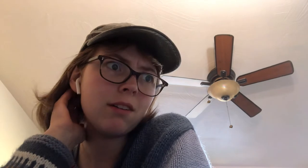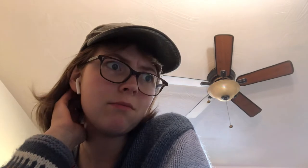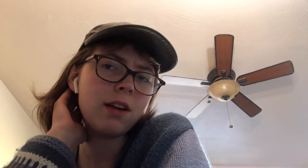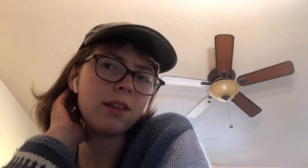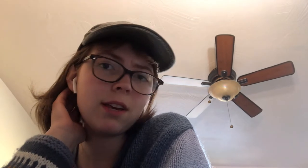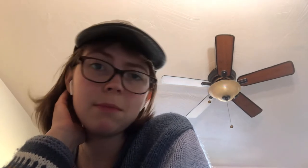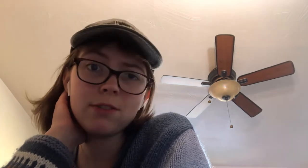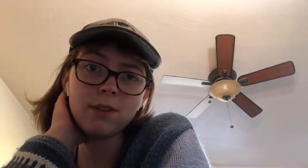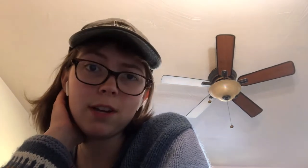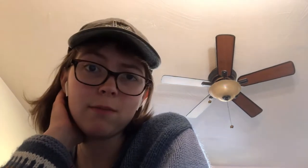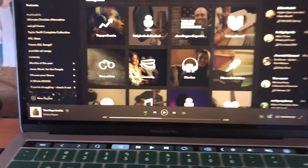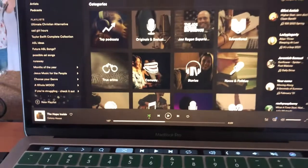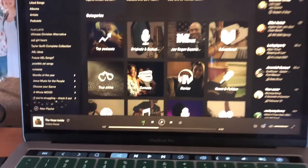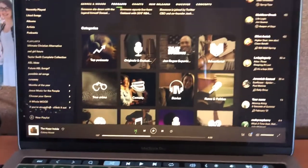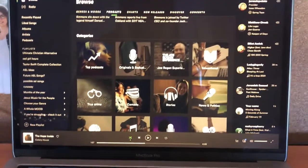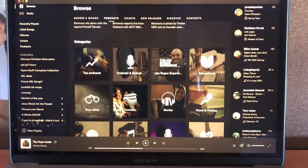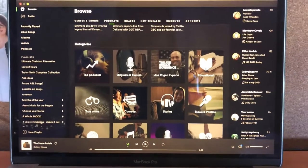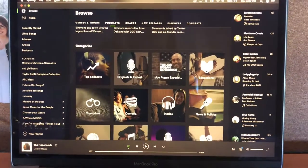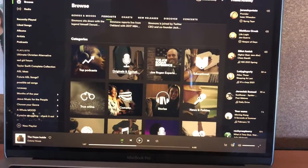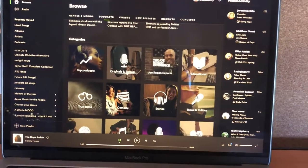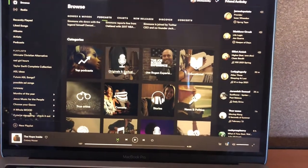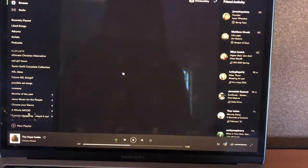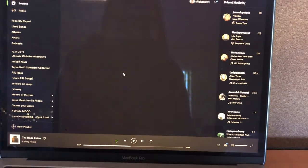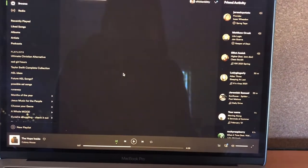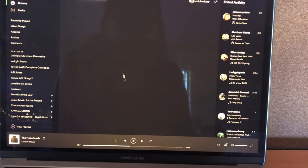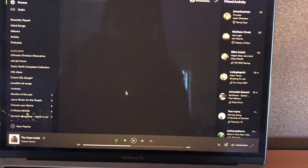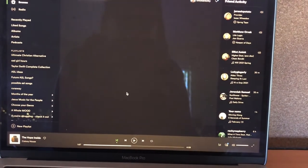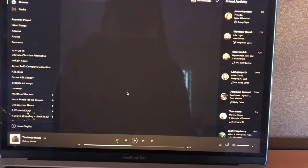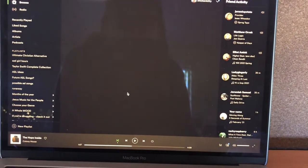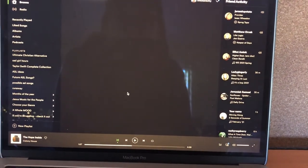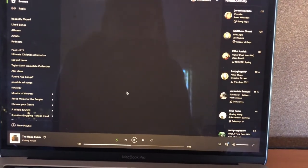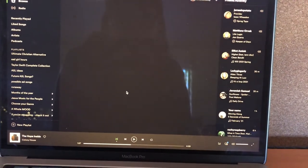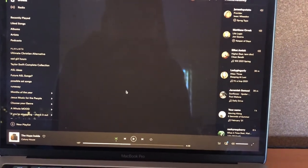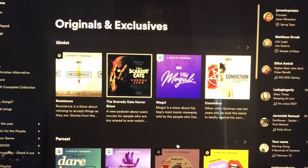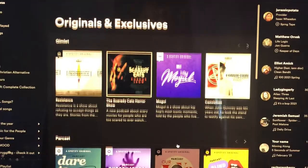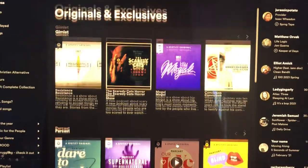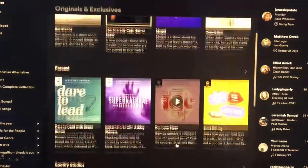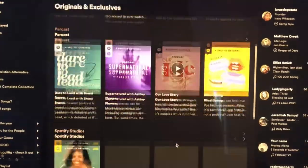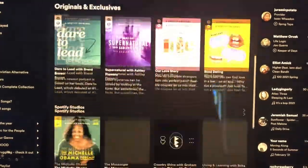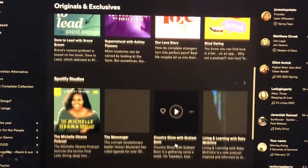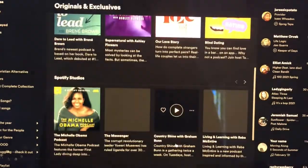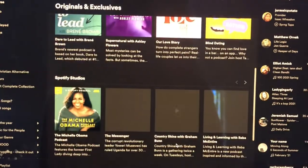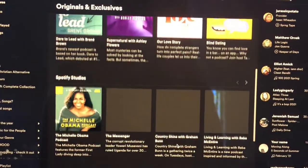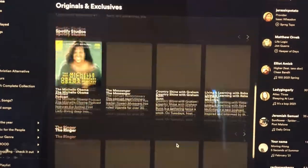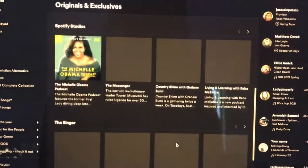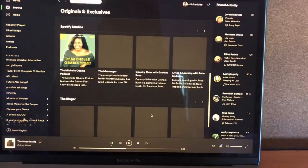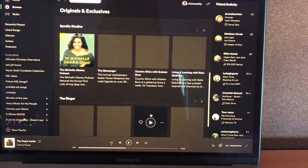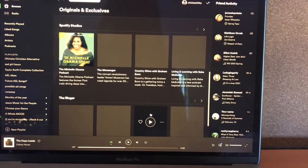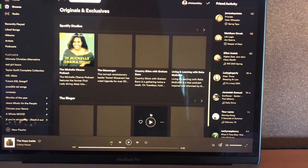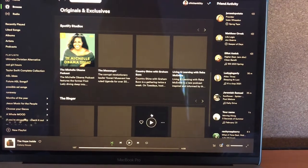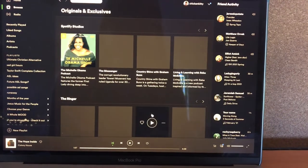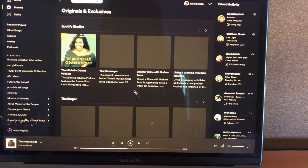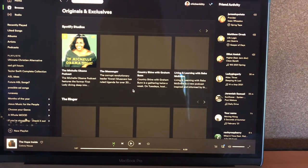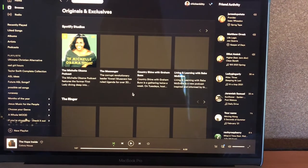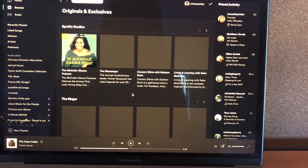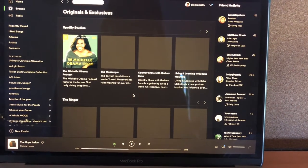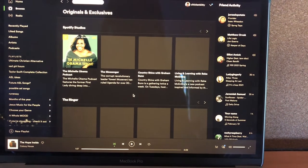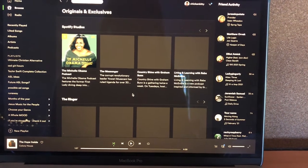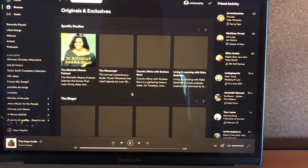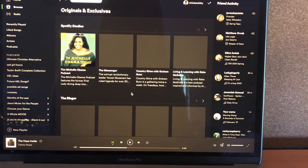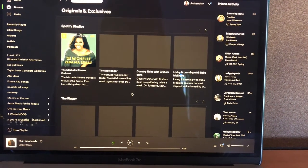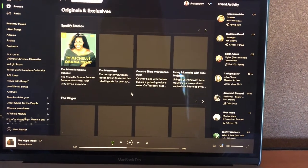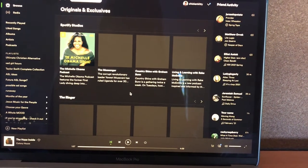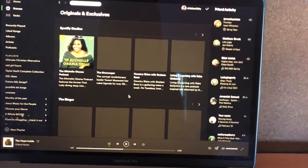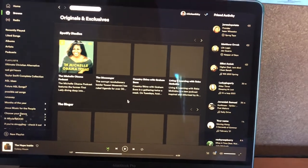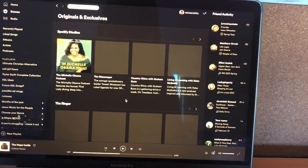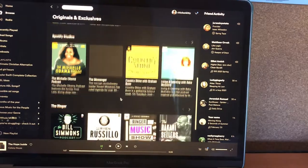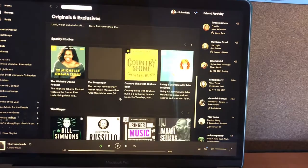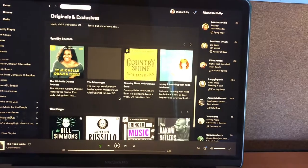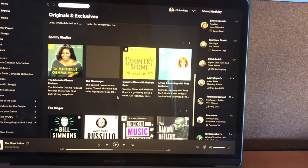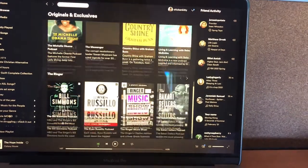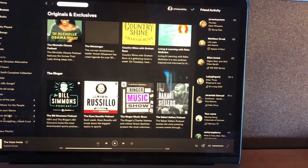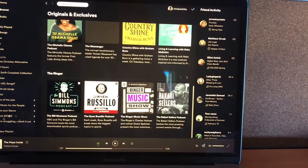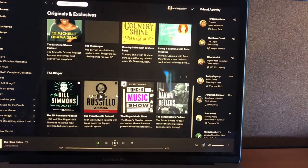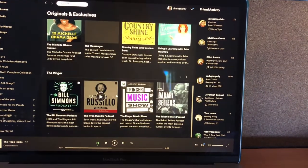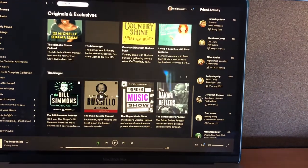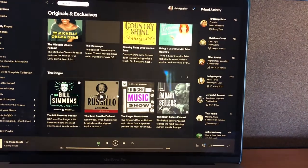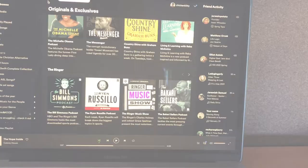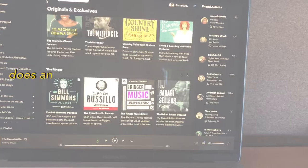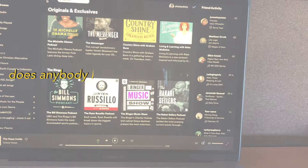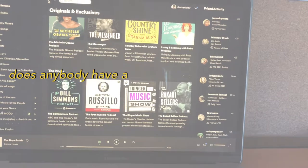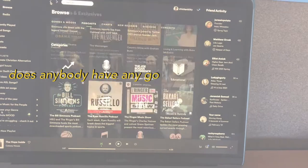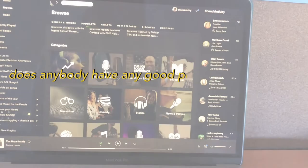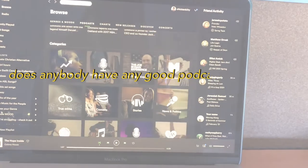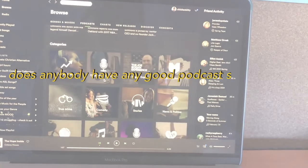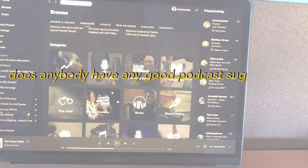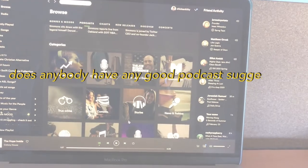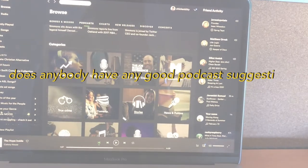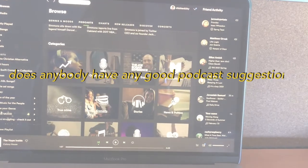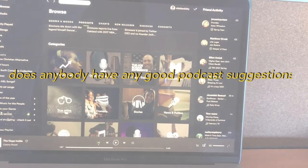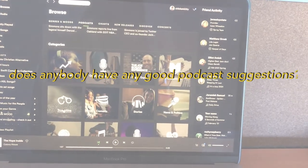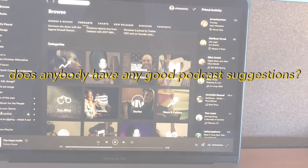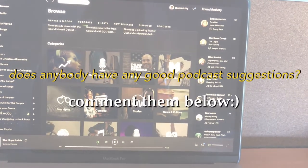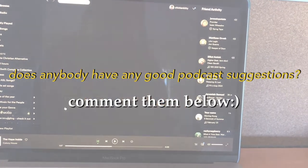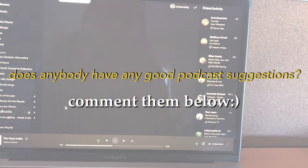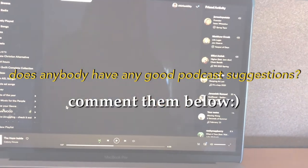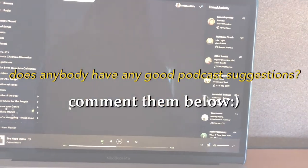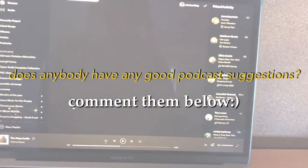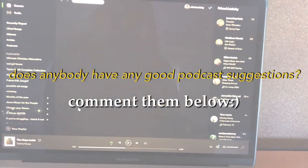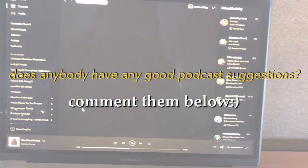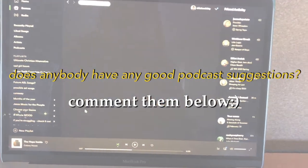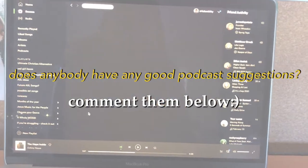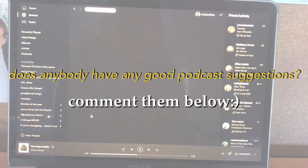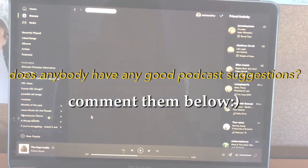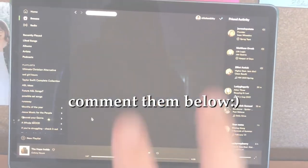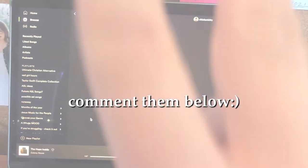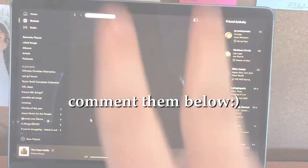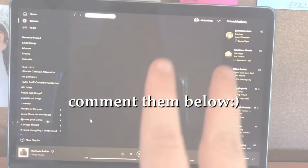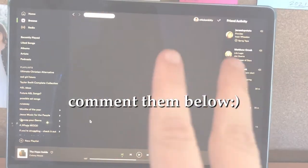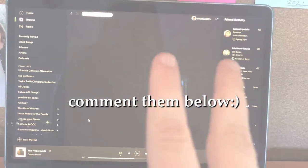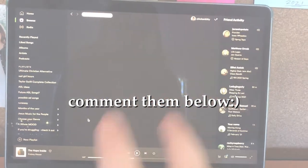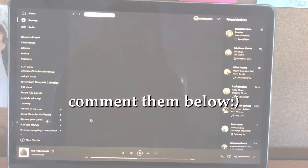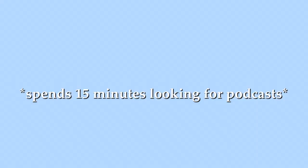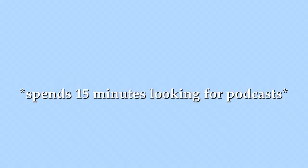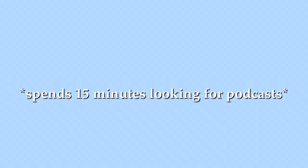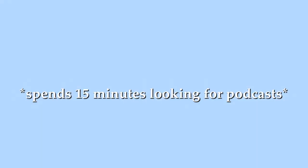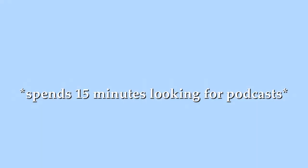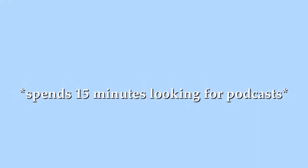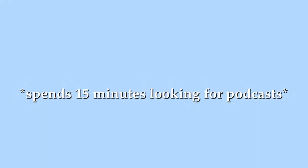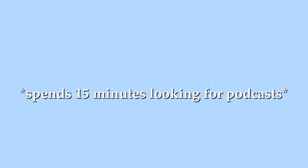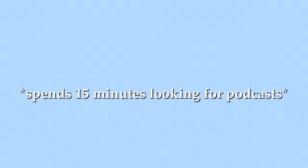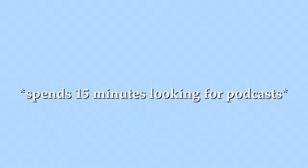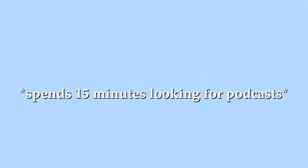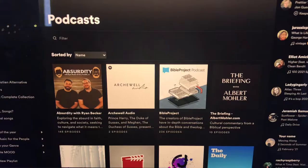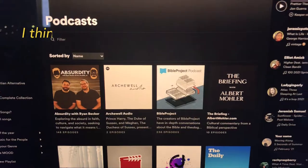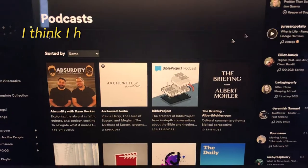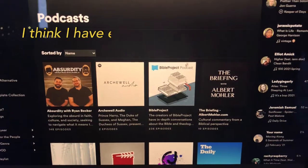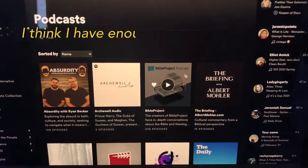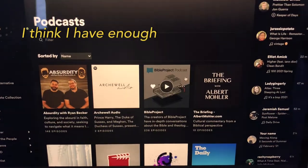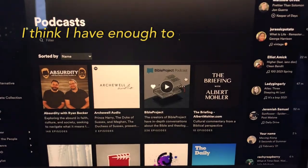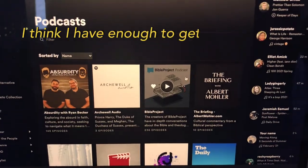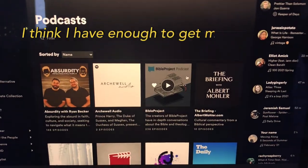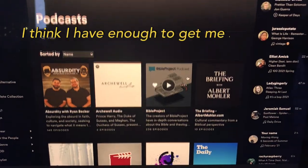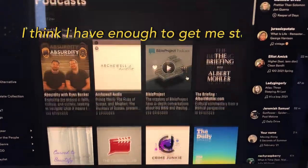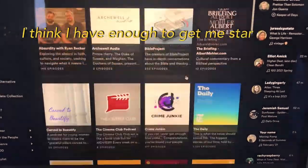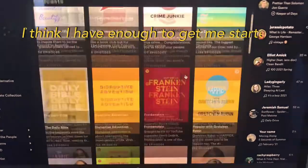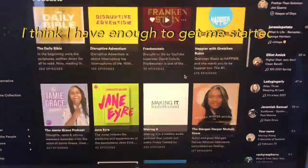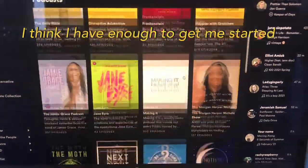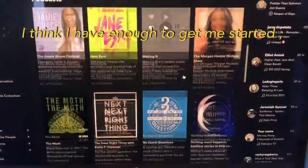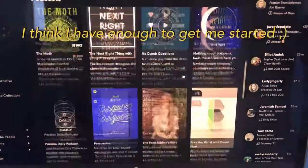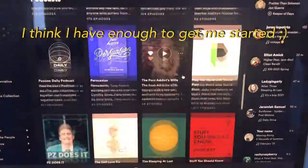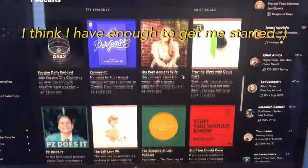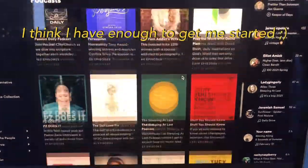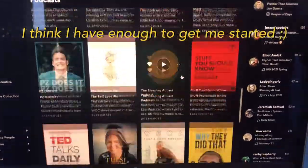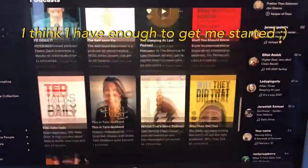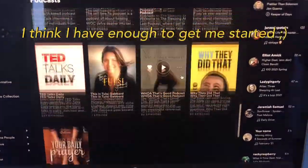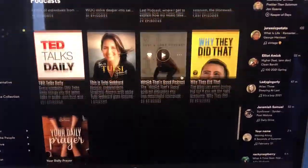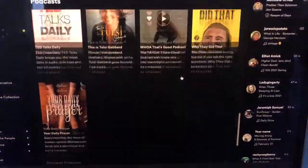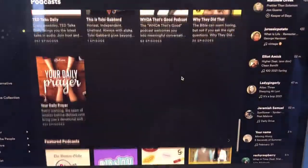know i think i might try it so this is me looking at all podcasts i don't even know